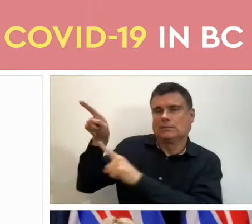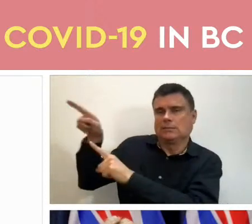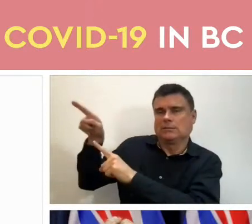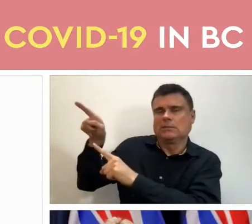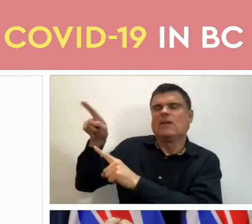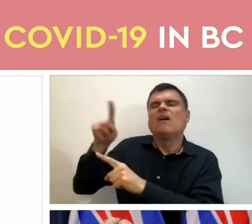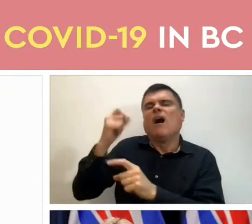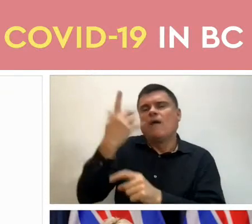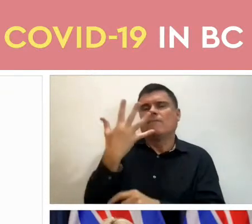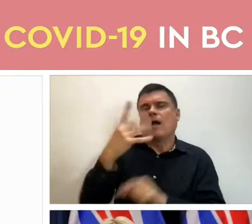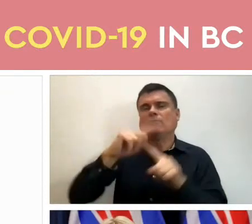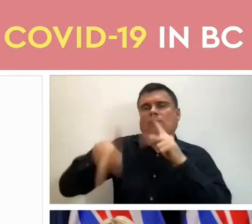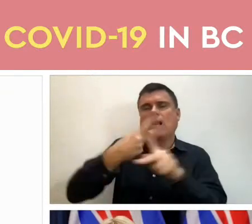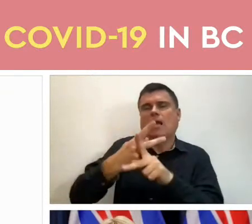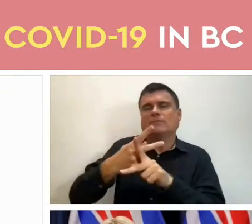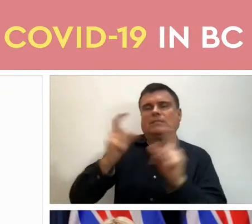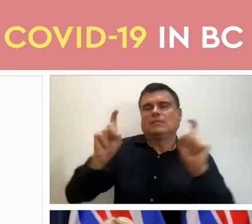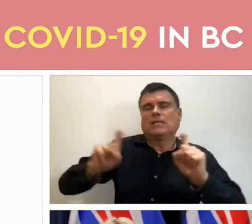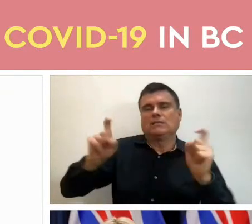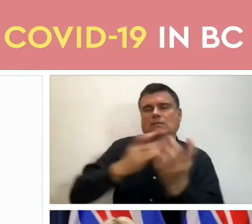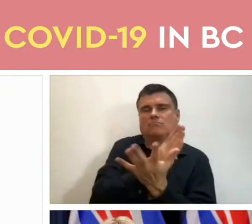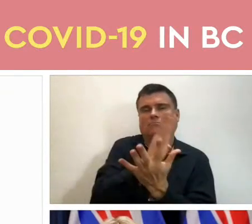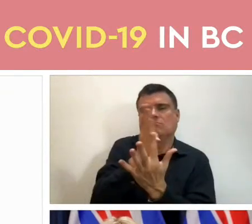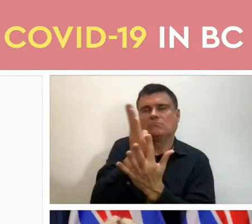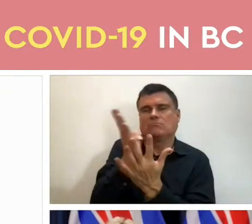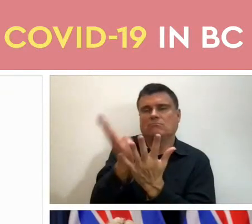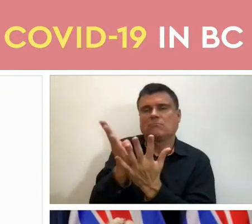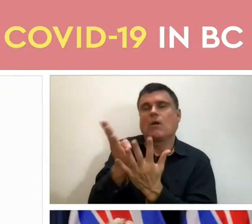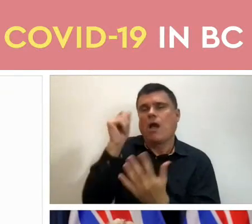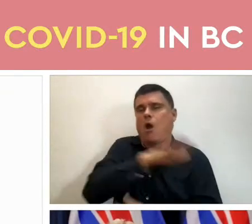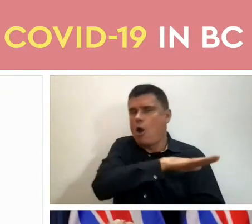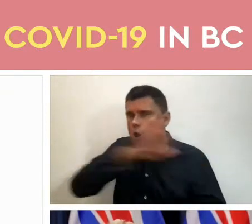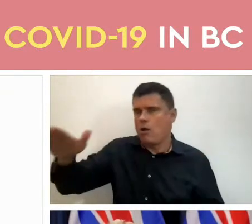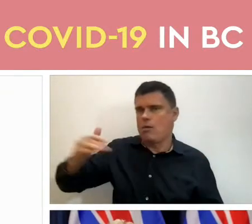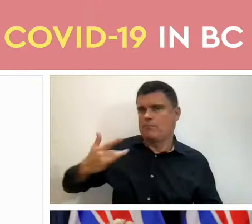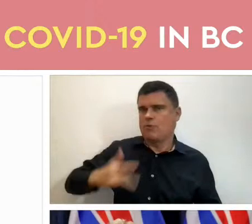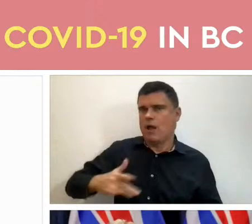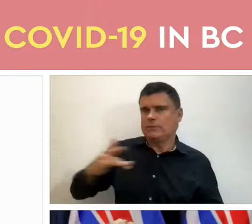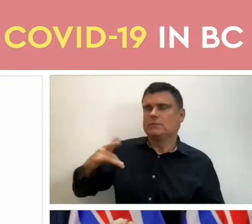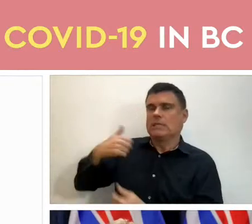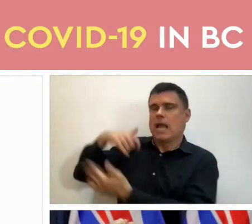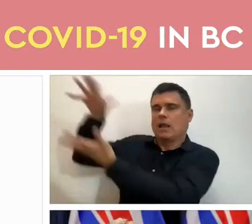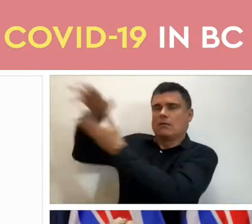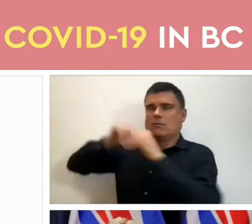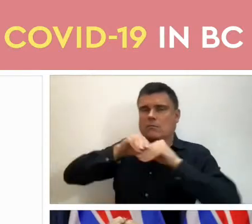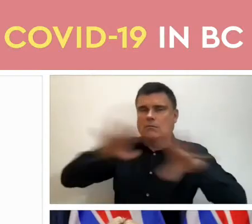and territories. Sometime at the end -- near the end of January.